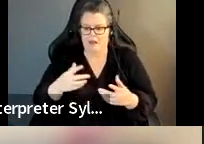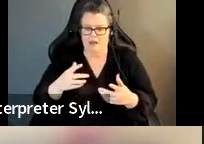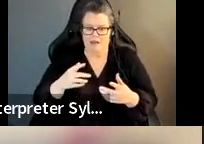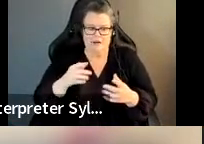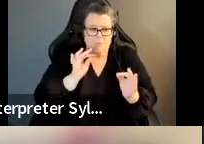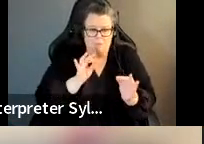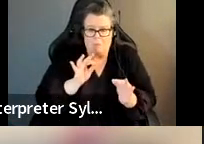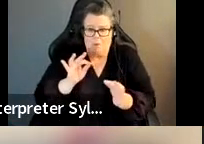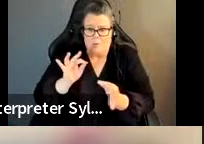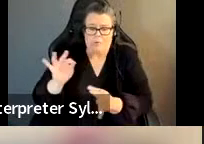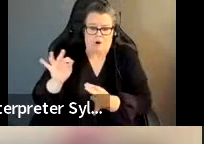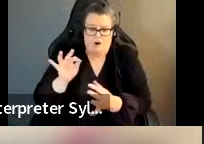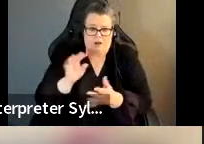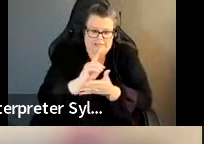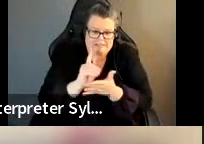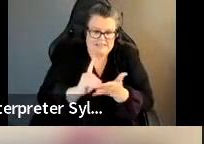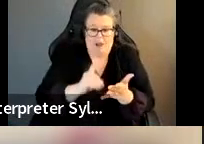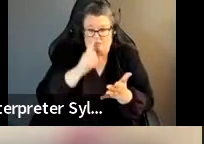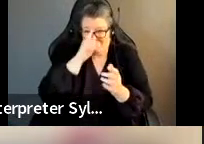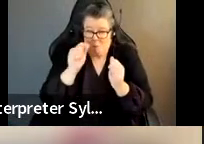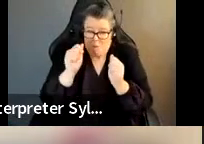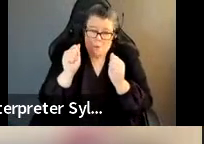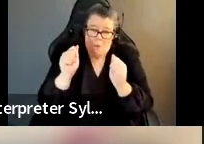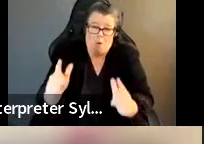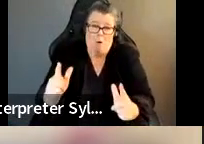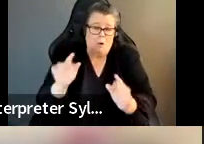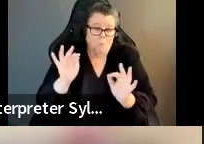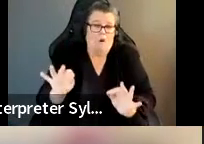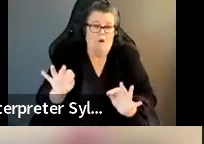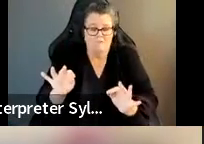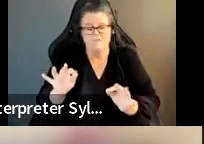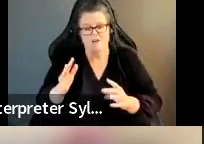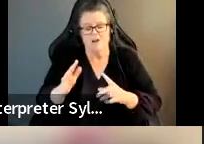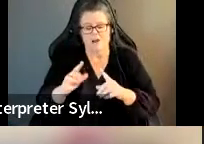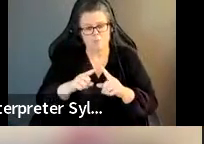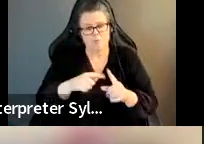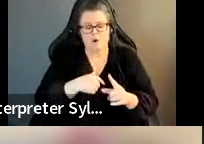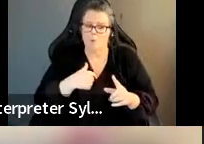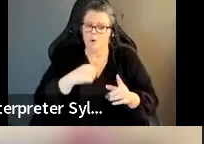a lot of effort into designing ADA-compliant equipment here recently.